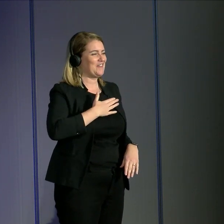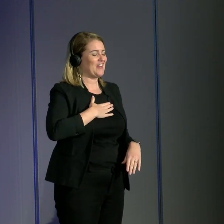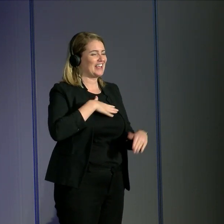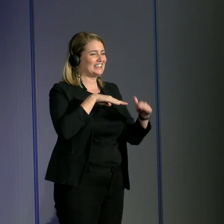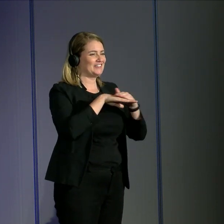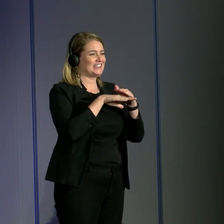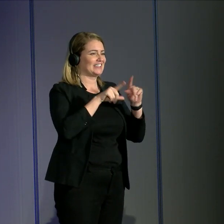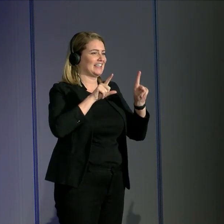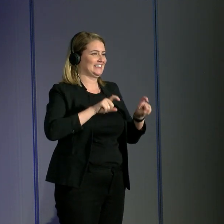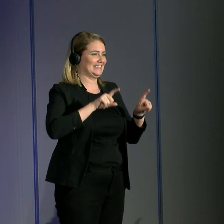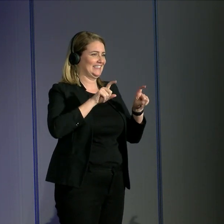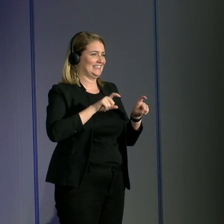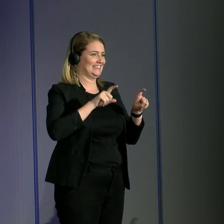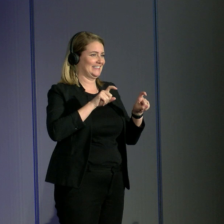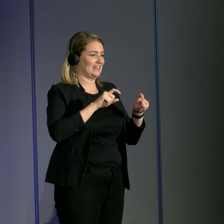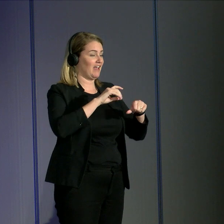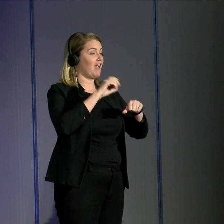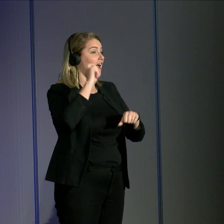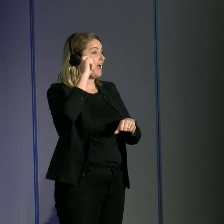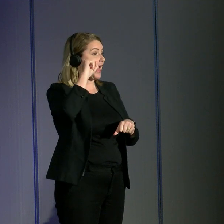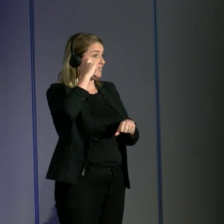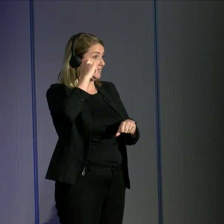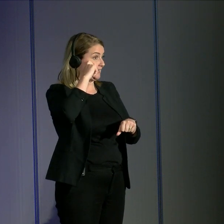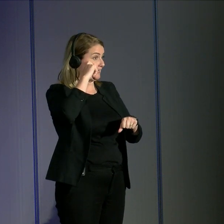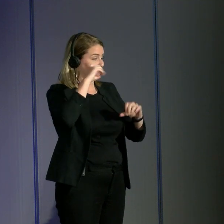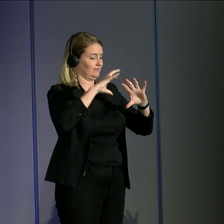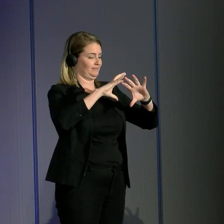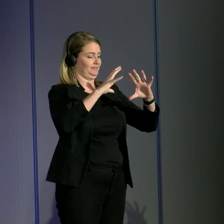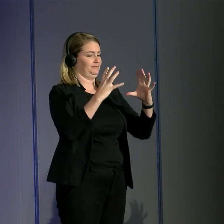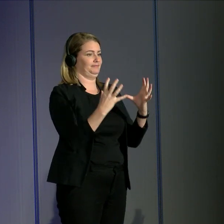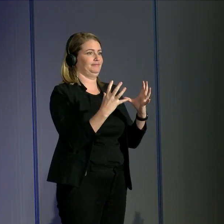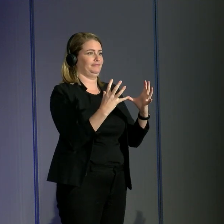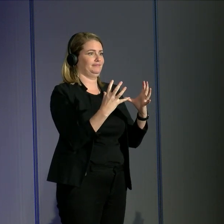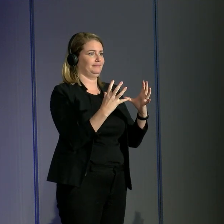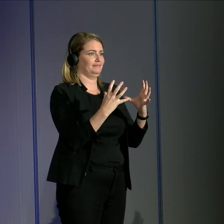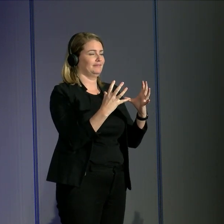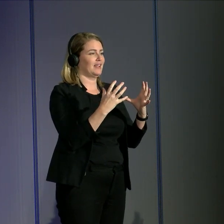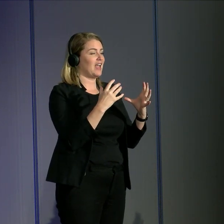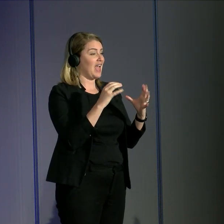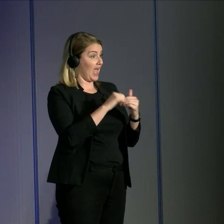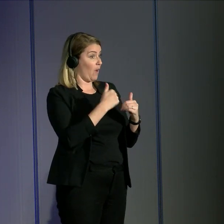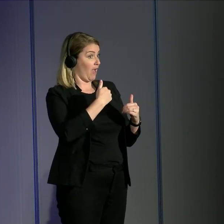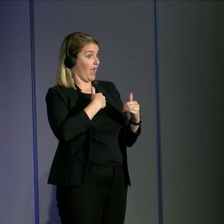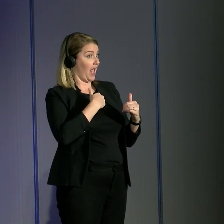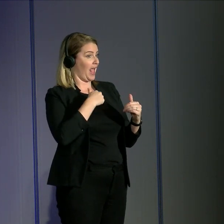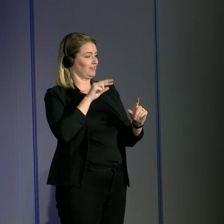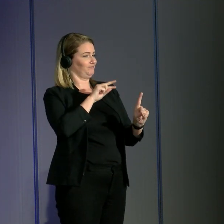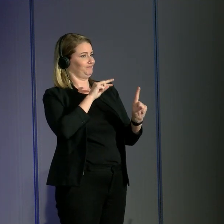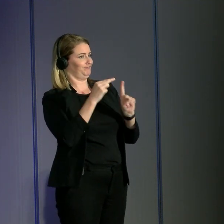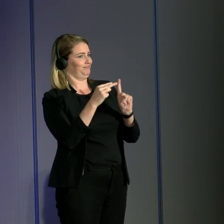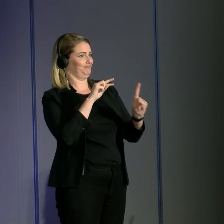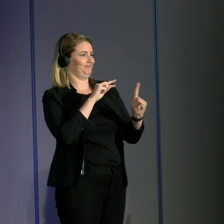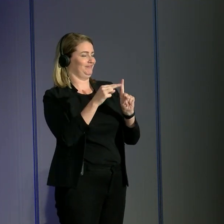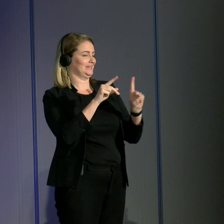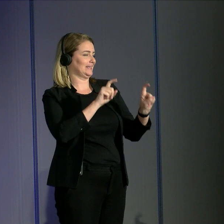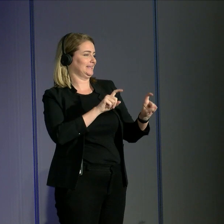testing onion, or the analysis onion how I look at testing.